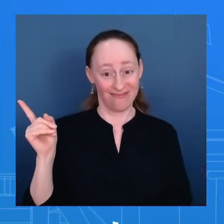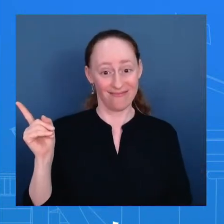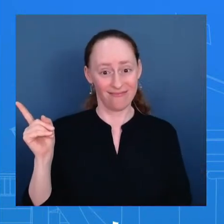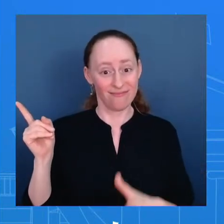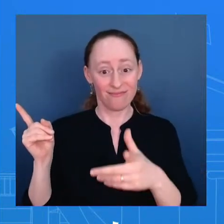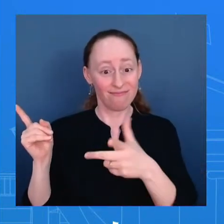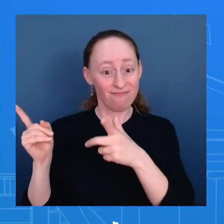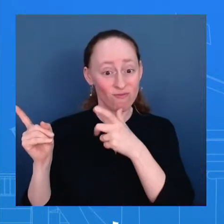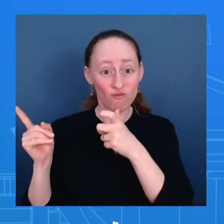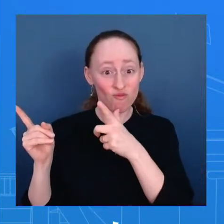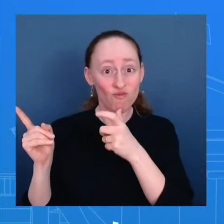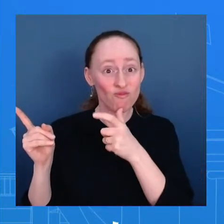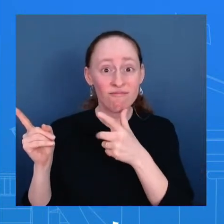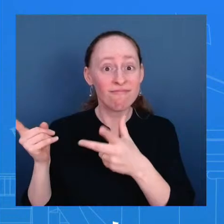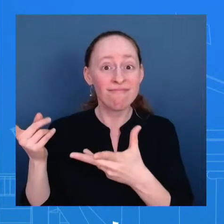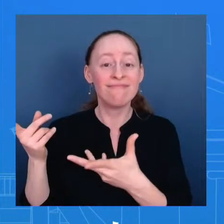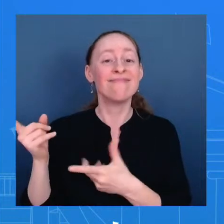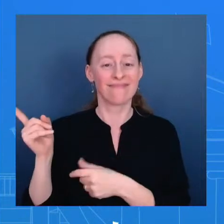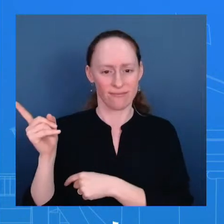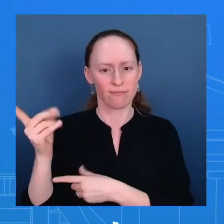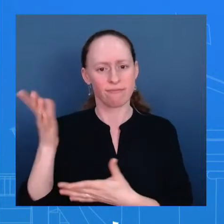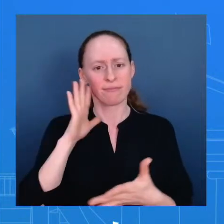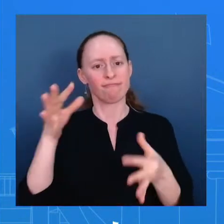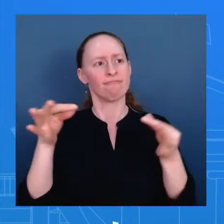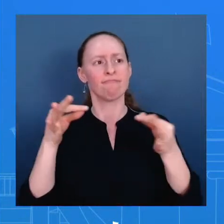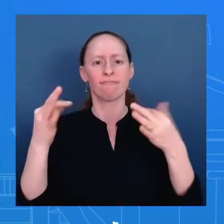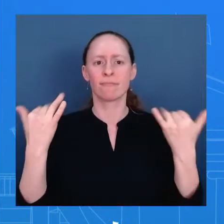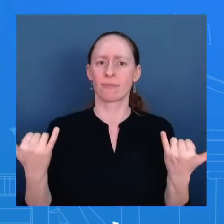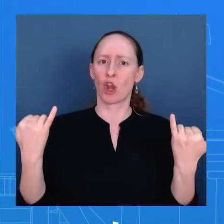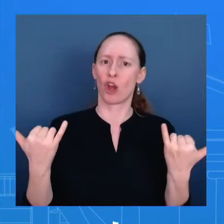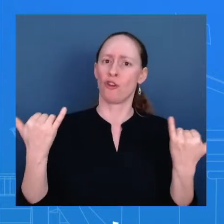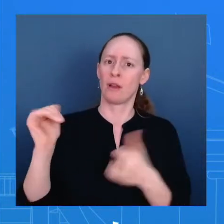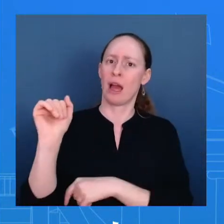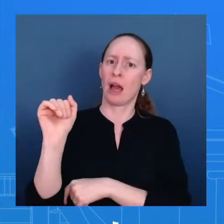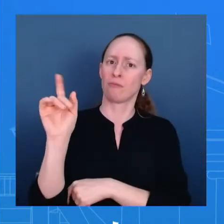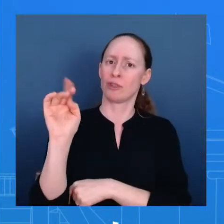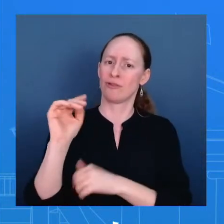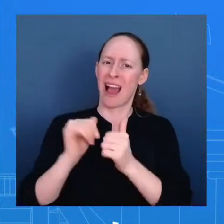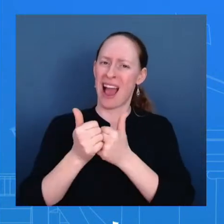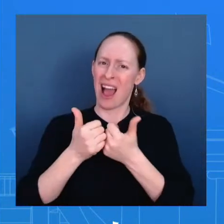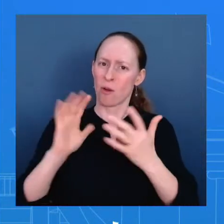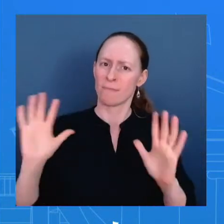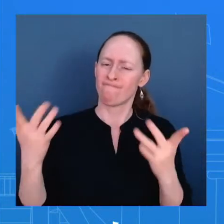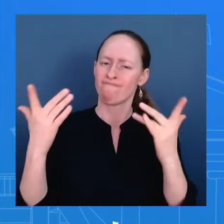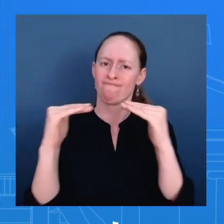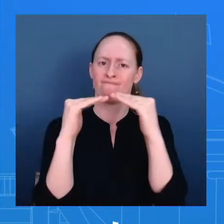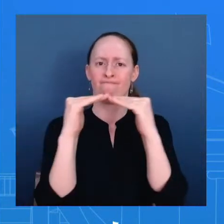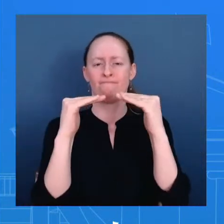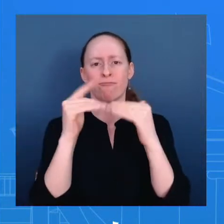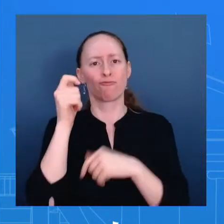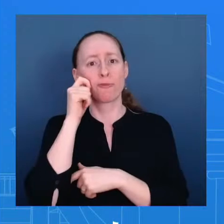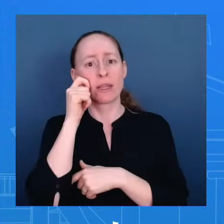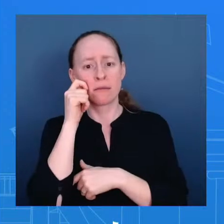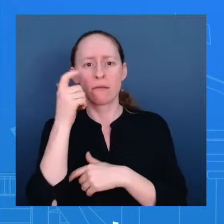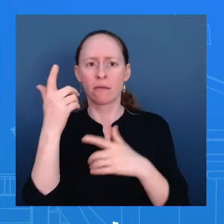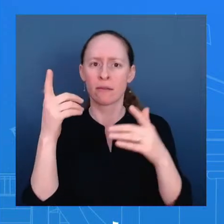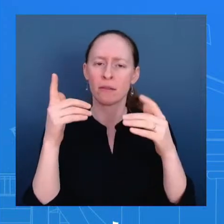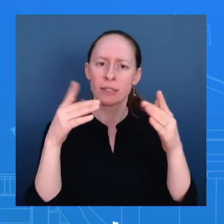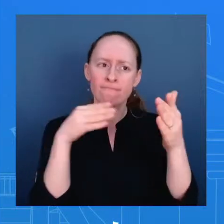to advance racial equity and opportunity for Black Americans is Senior Advisor to the President and Director of the Office of Public Engagement,